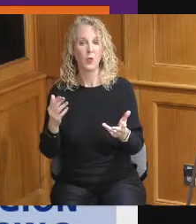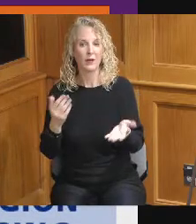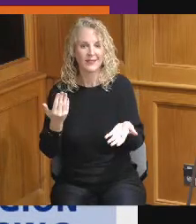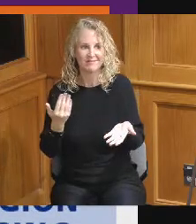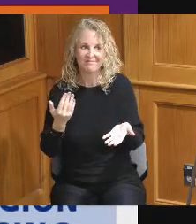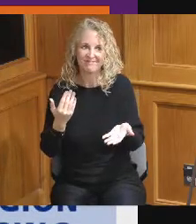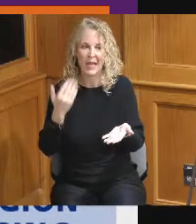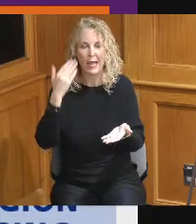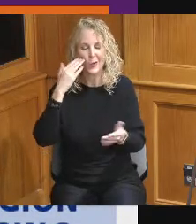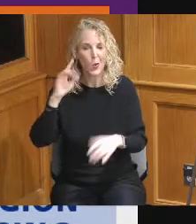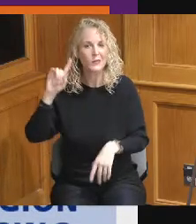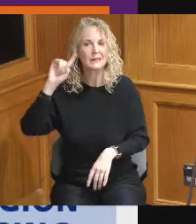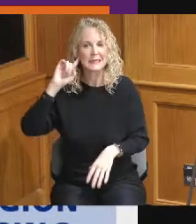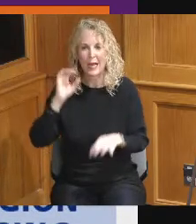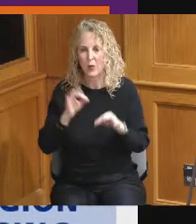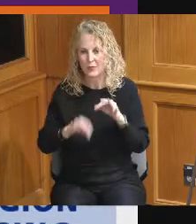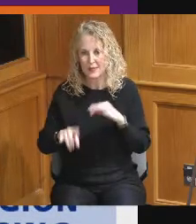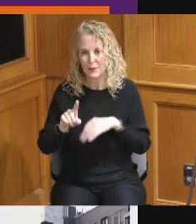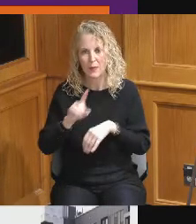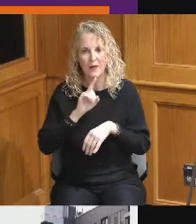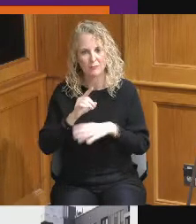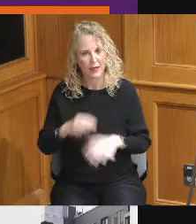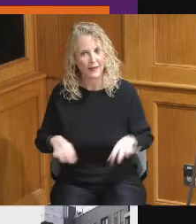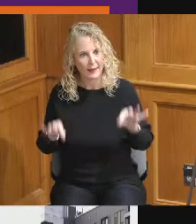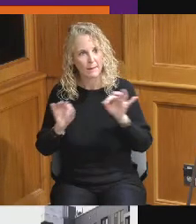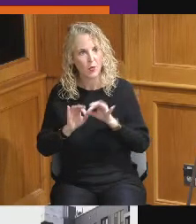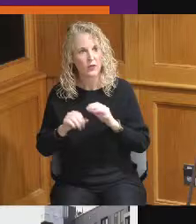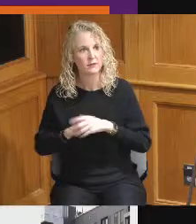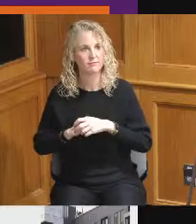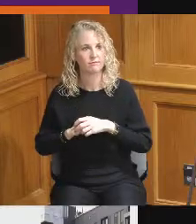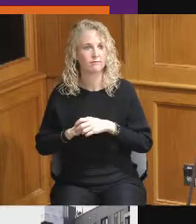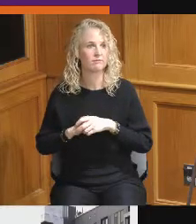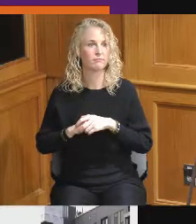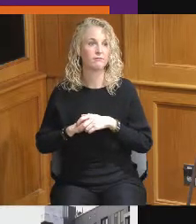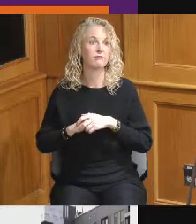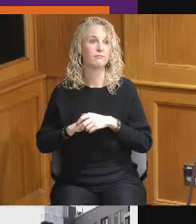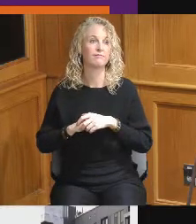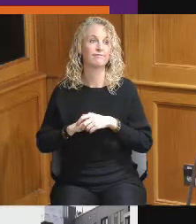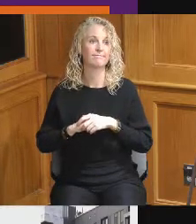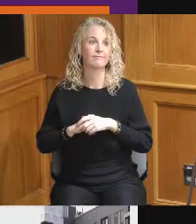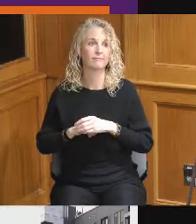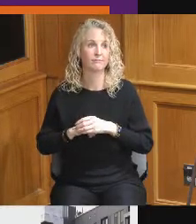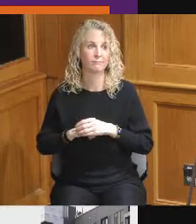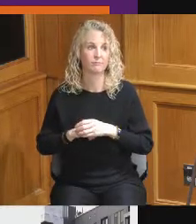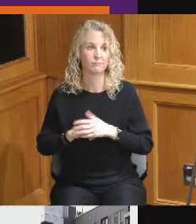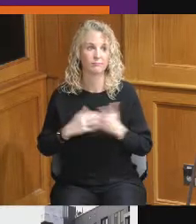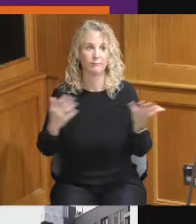think there's some really exciting opportunities there you know I get up here and show a lot of